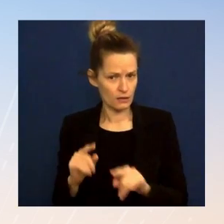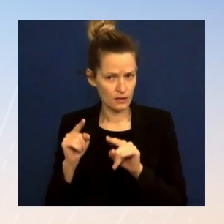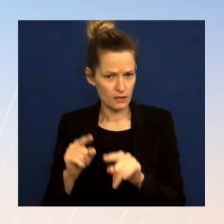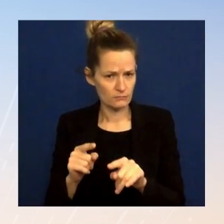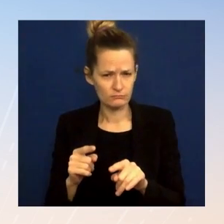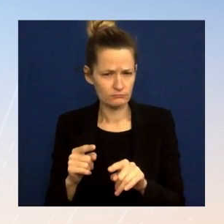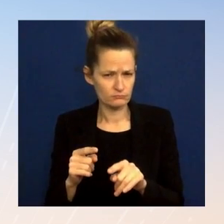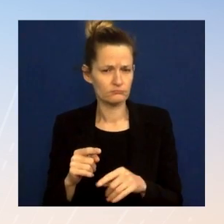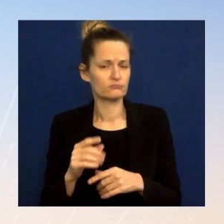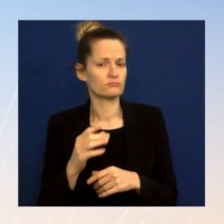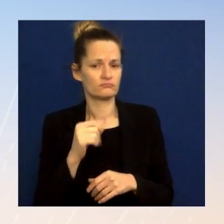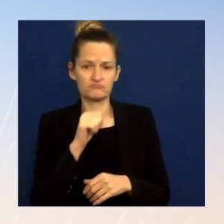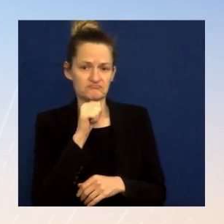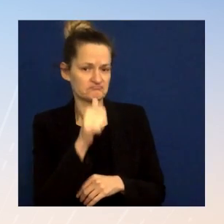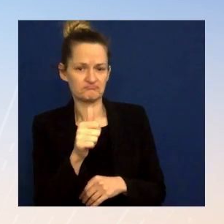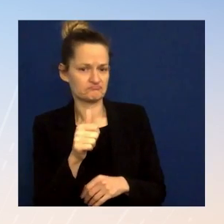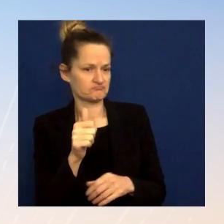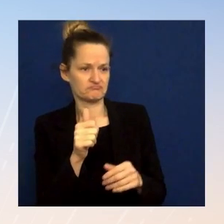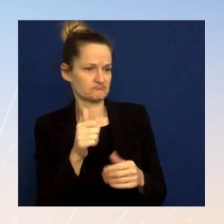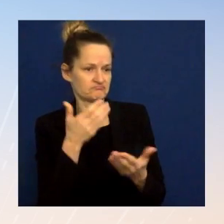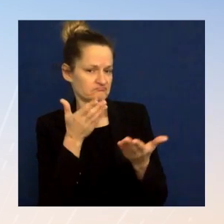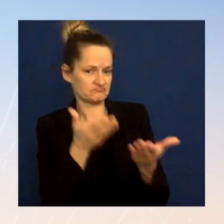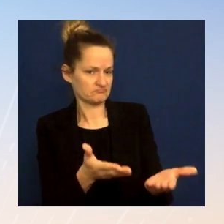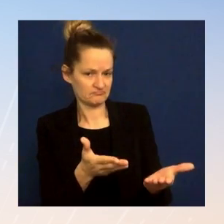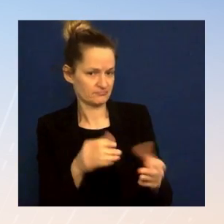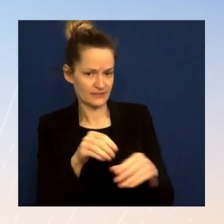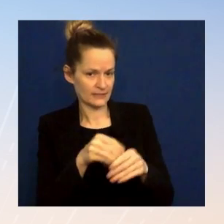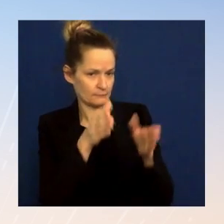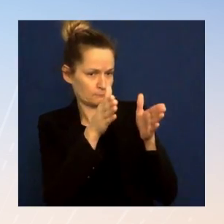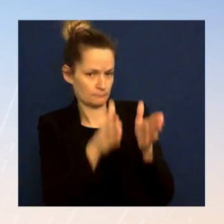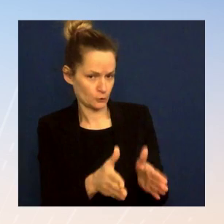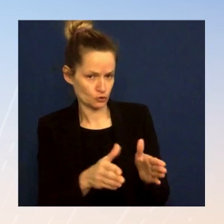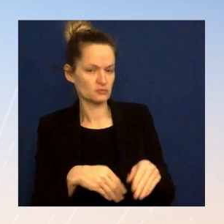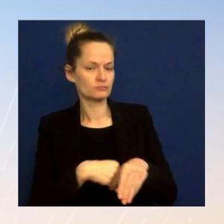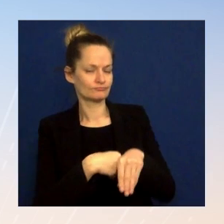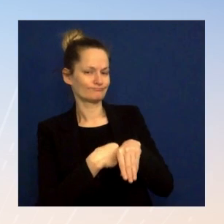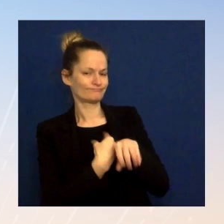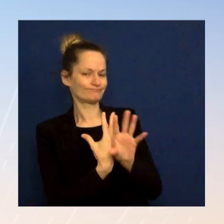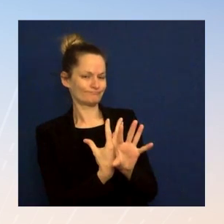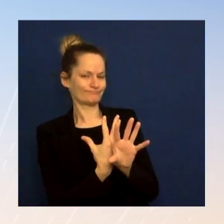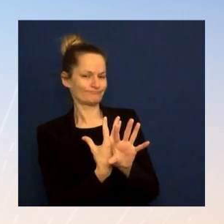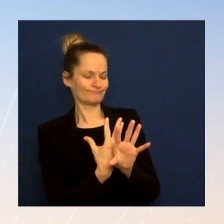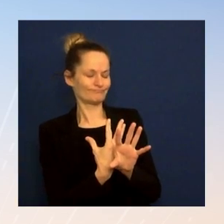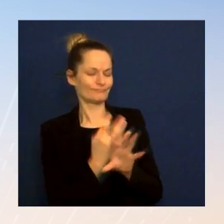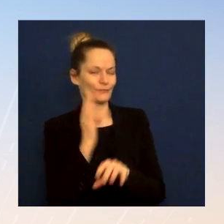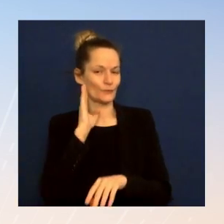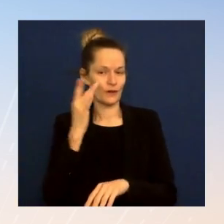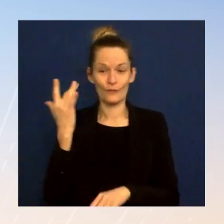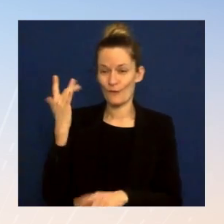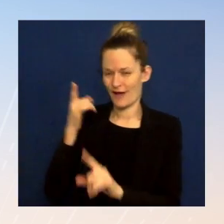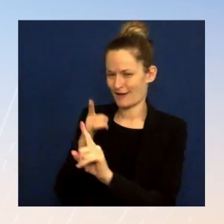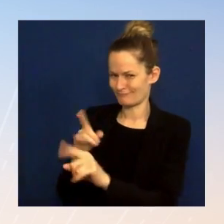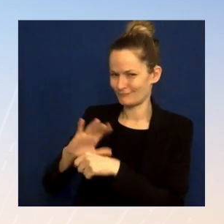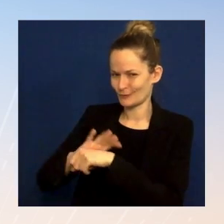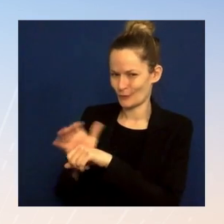The U.S. and Europe will be there, and they'll be there energized and united at both the G20 and COP26,